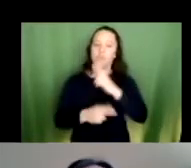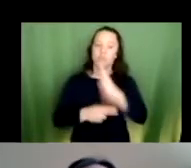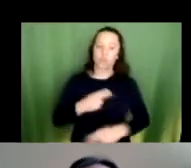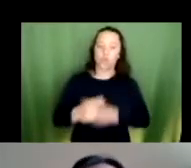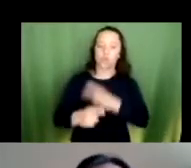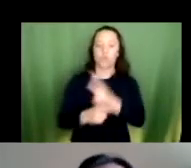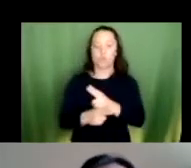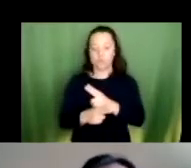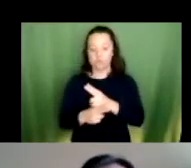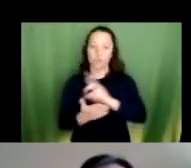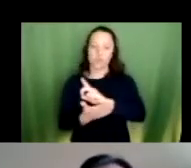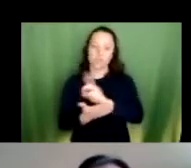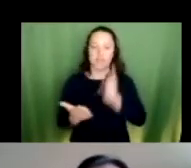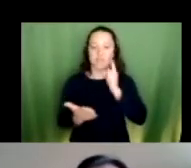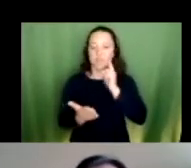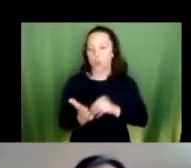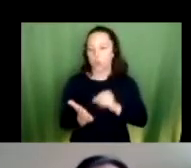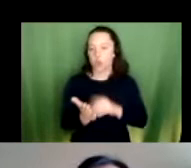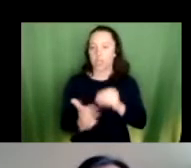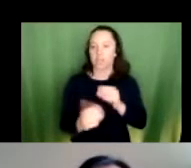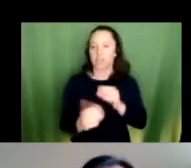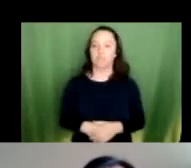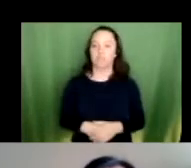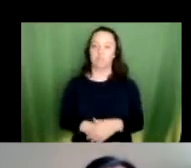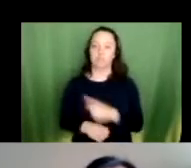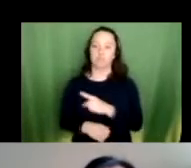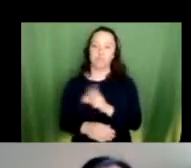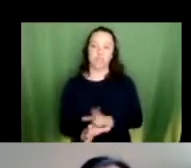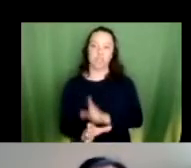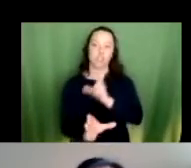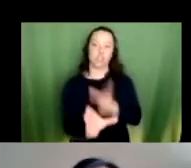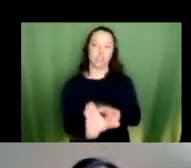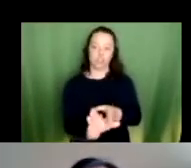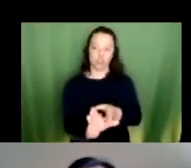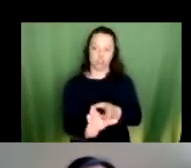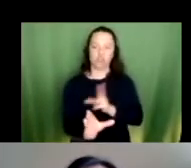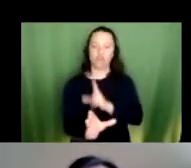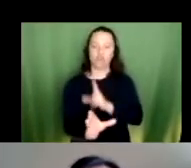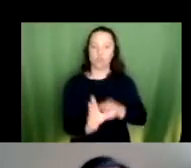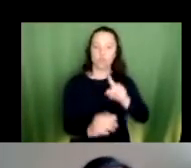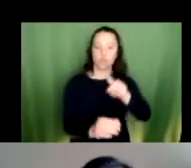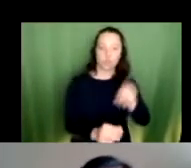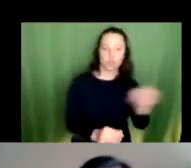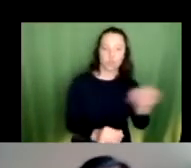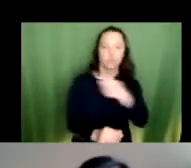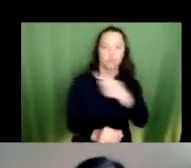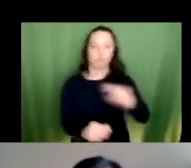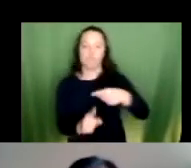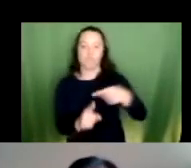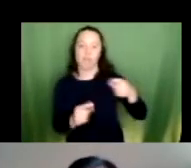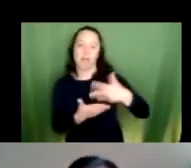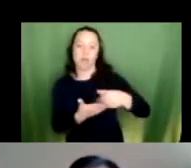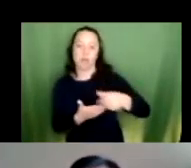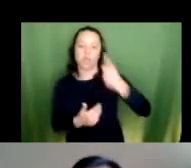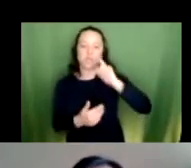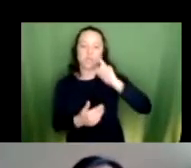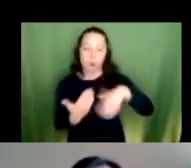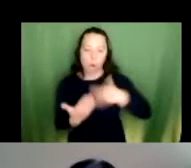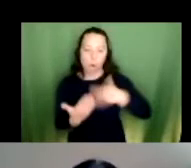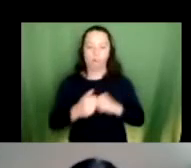Alexander joined the zoo from The Outdoors for All Foundation, where he created immersive programs for participants. He is passionate